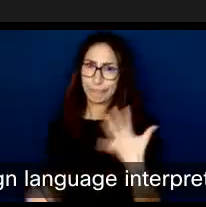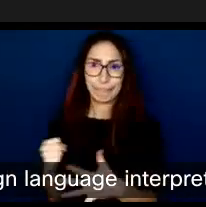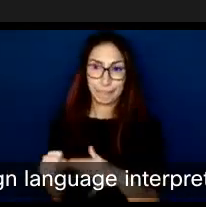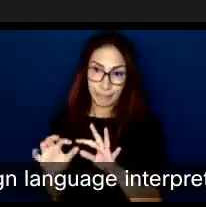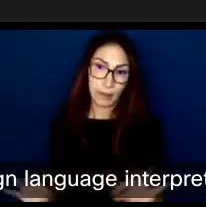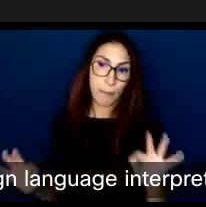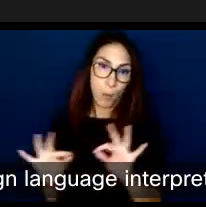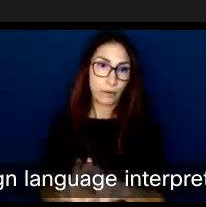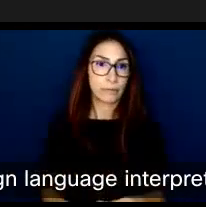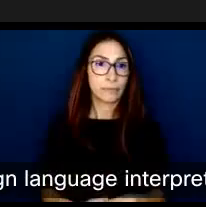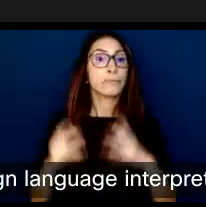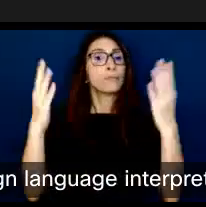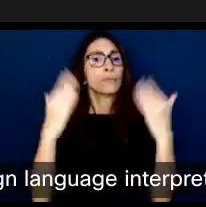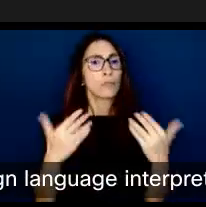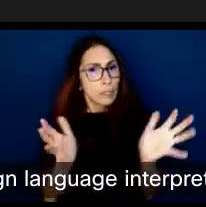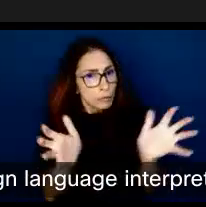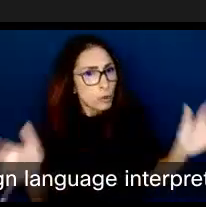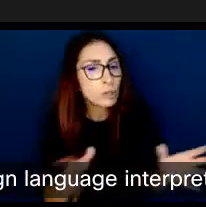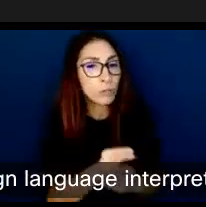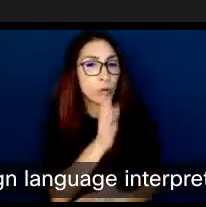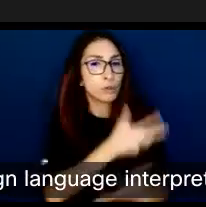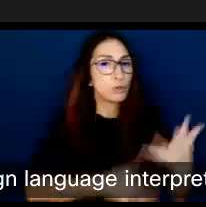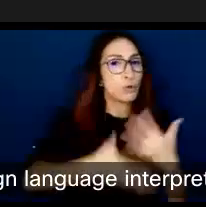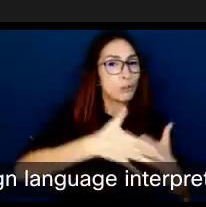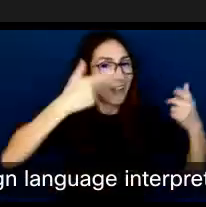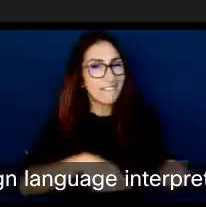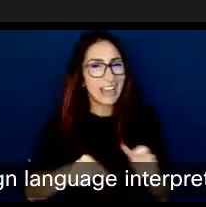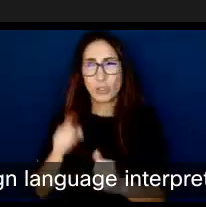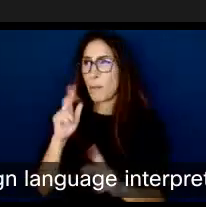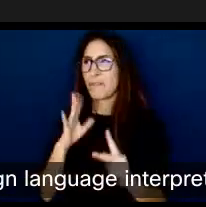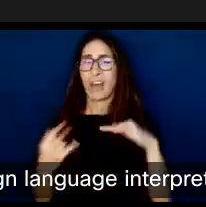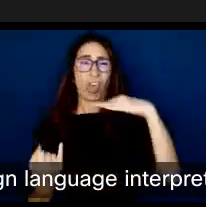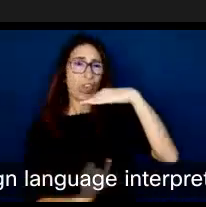isolation. I remember when I lived in Atlanta in the early